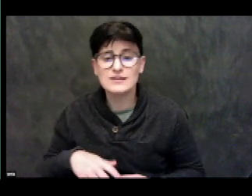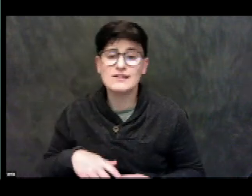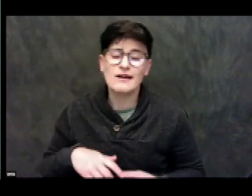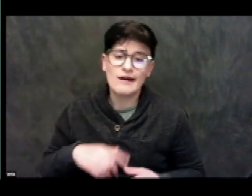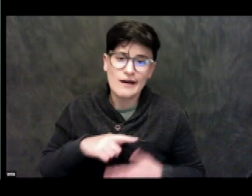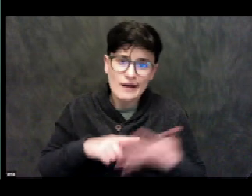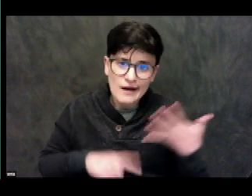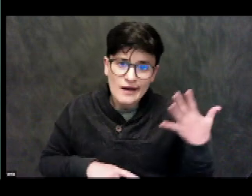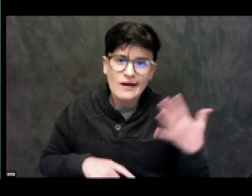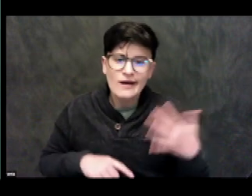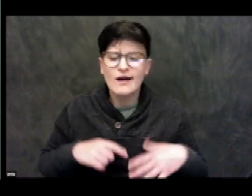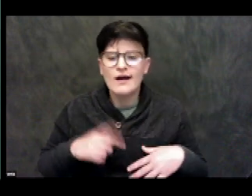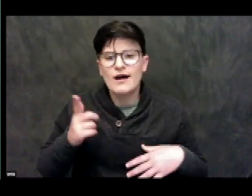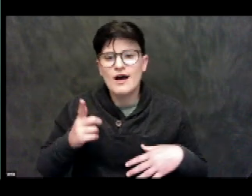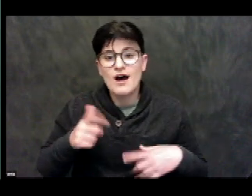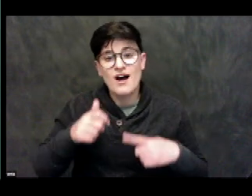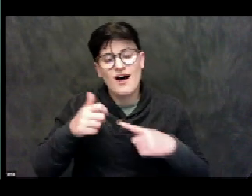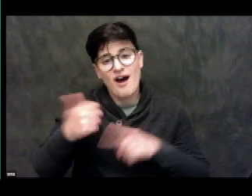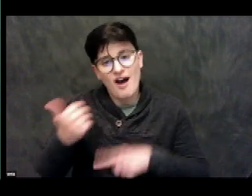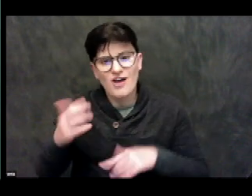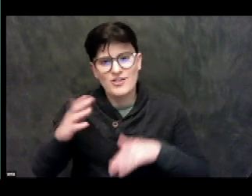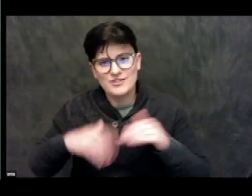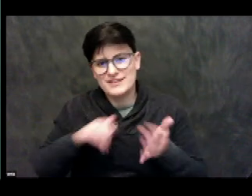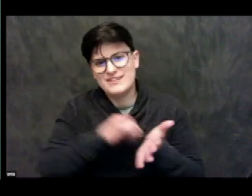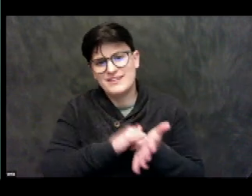I mean, those things are probably are typical.